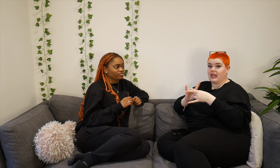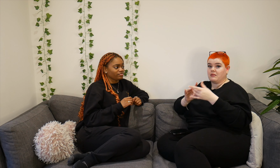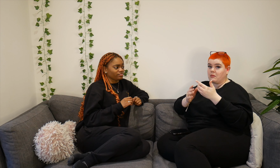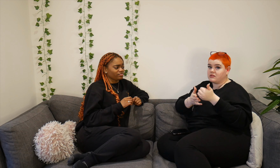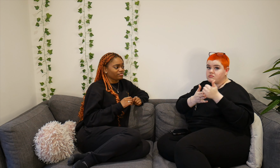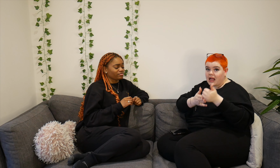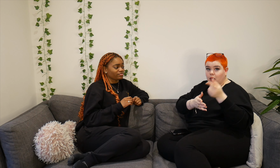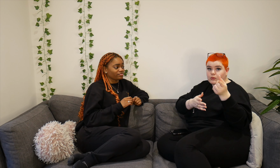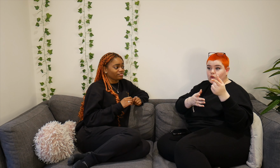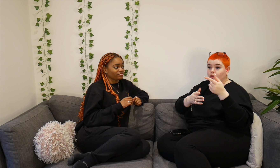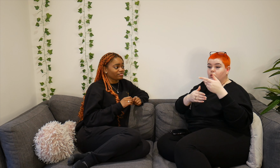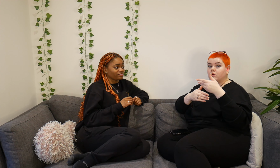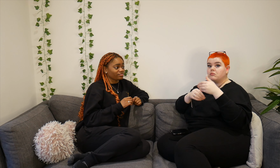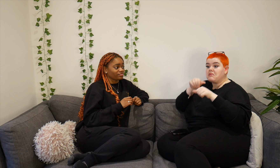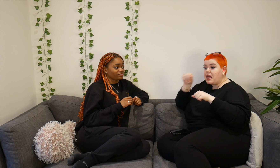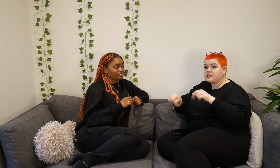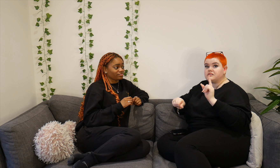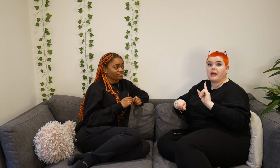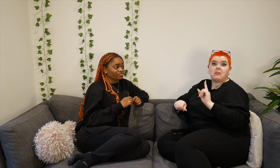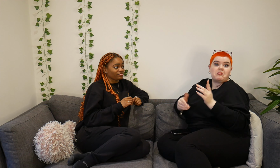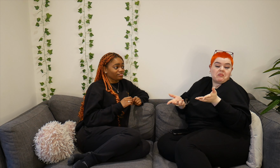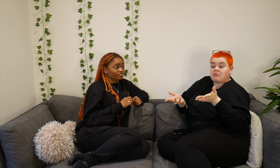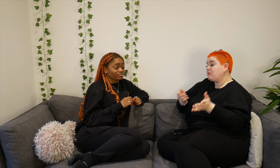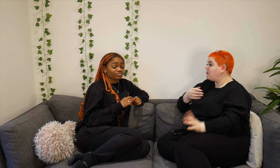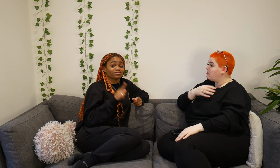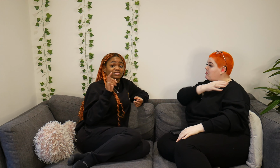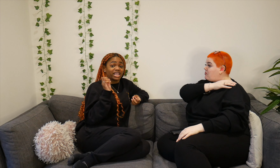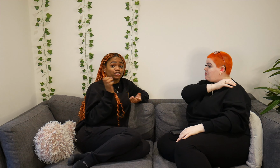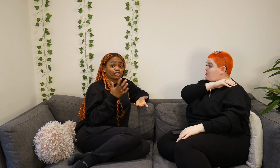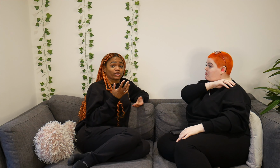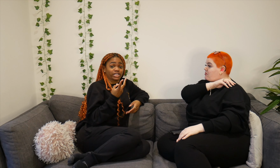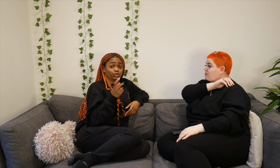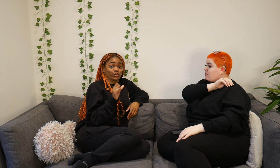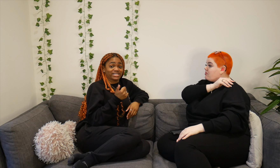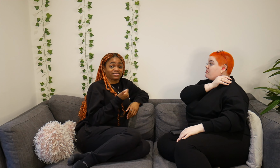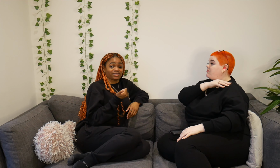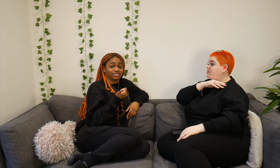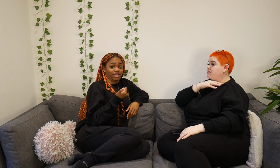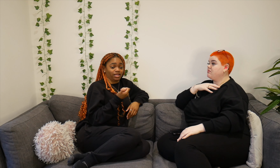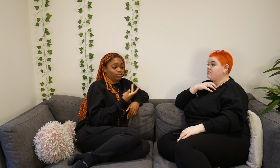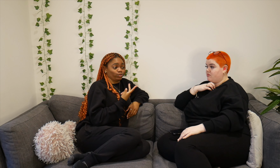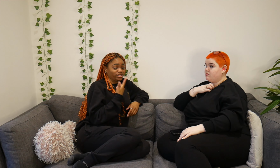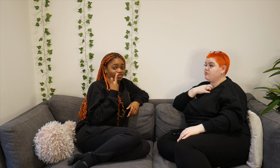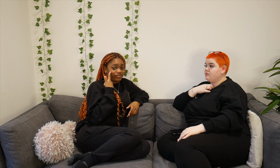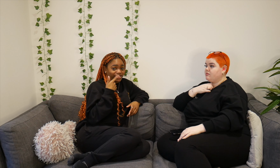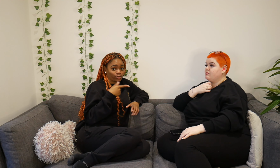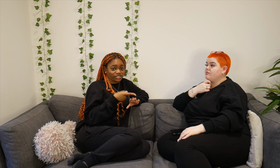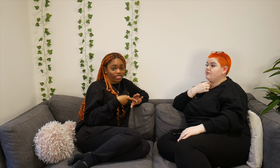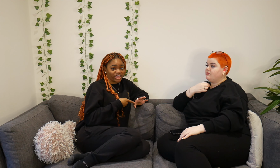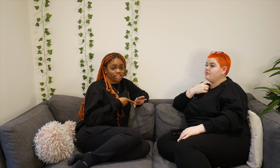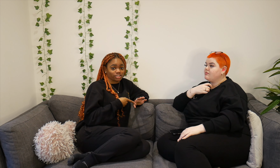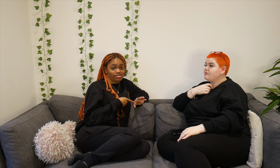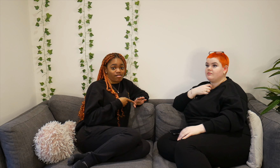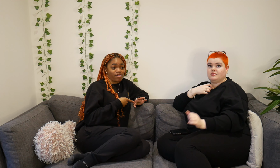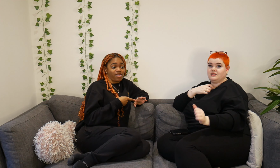for you to check it out, it might help you with your next step. It was introduced in 2016, we didn't find out about it